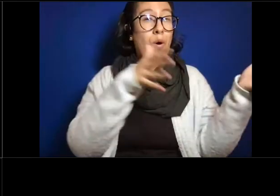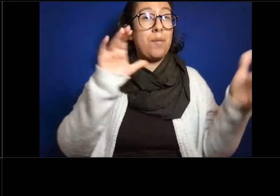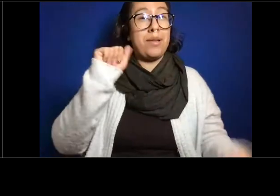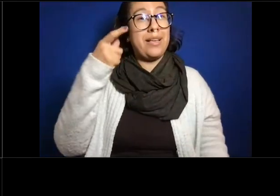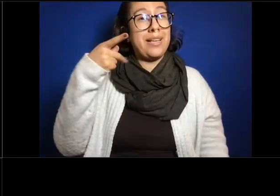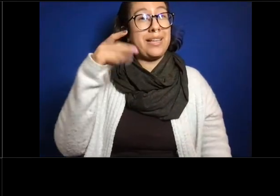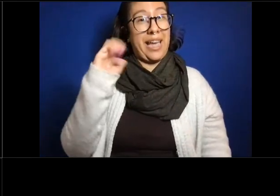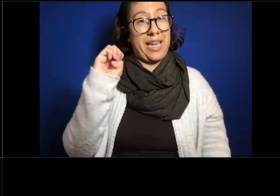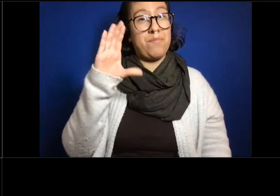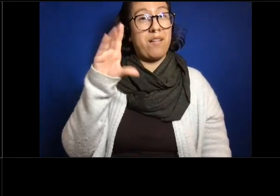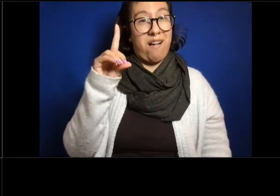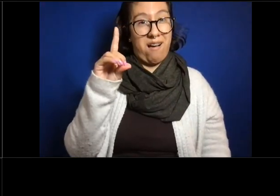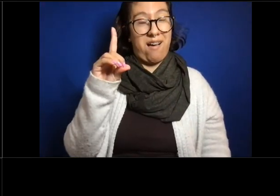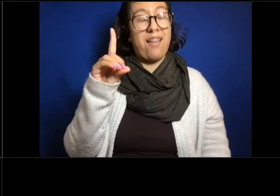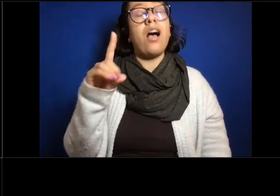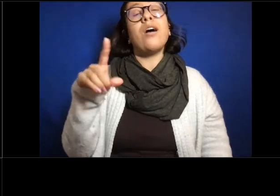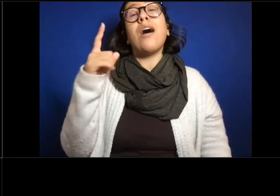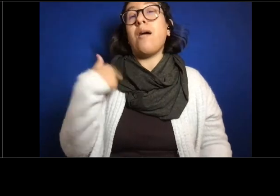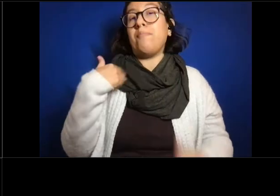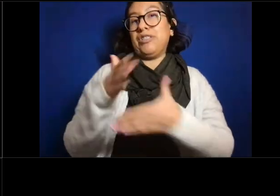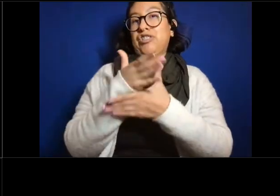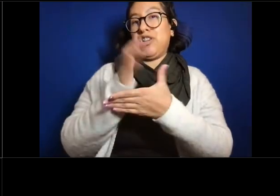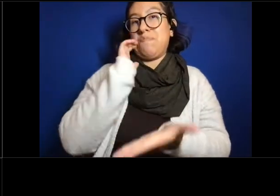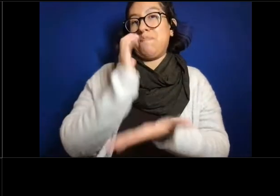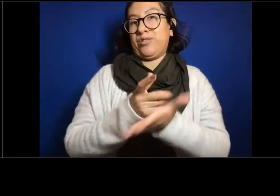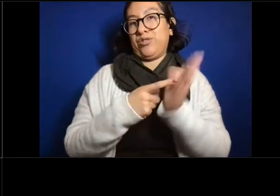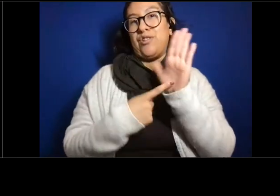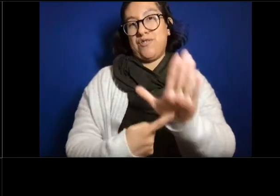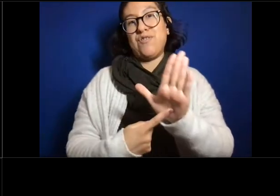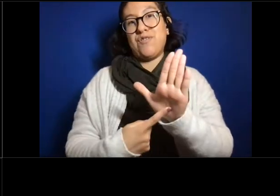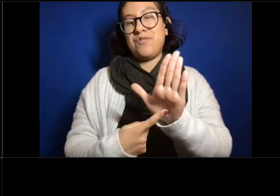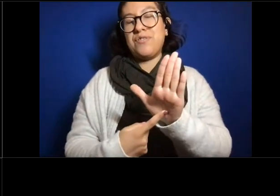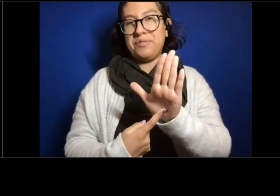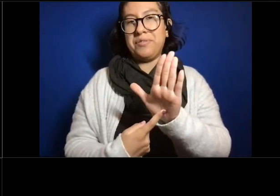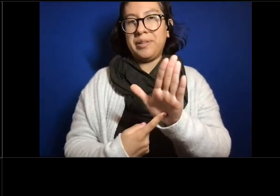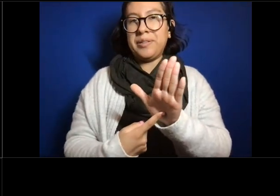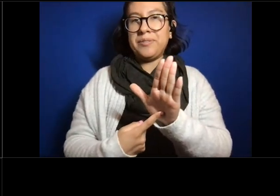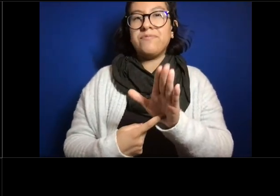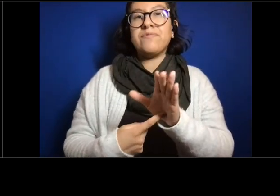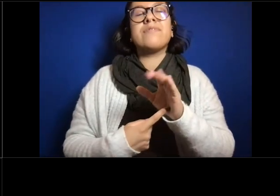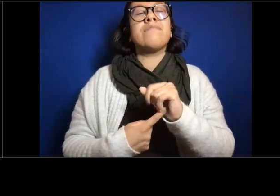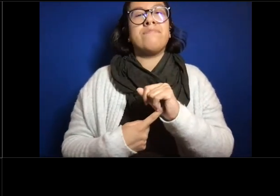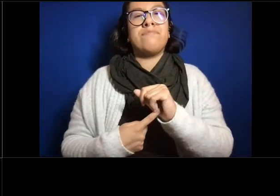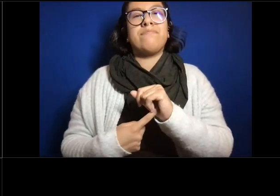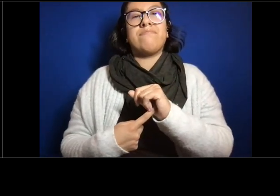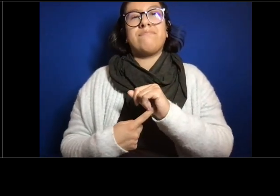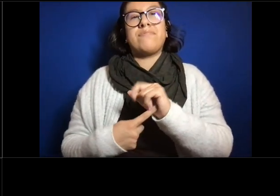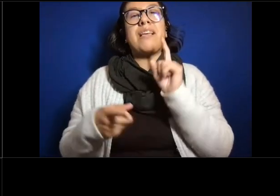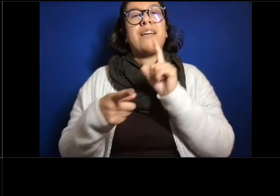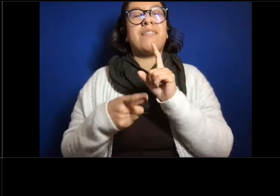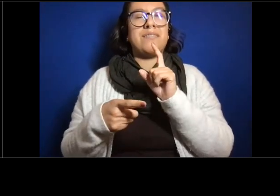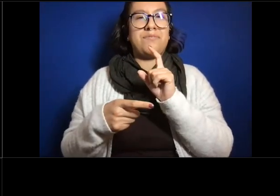one of the pictures that our Sea Grant specialist took of some of the effects